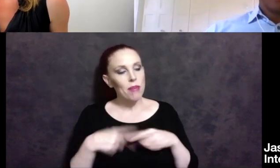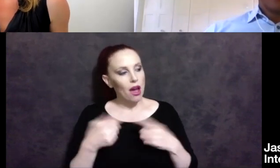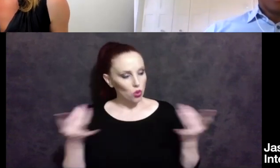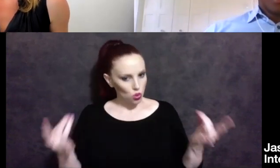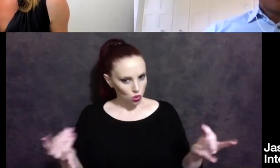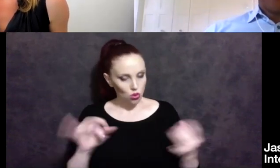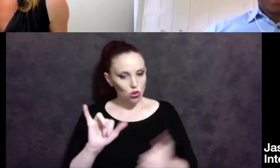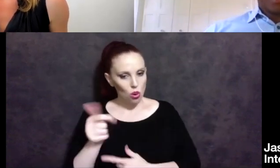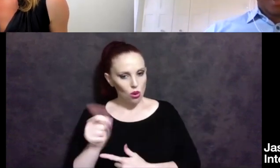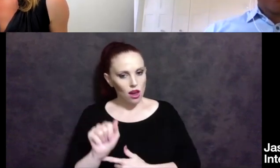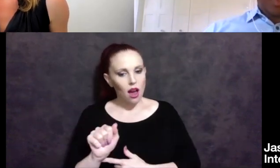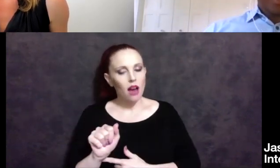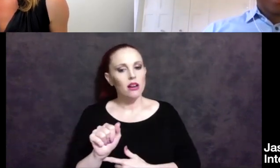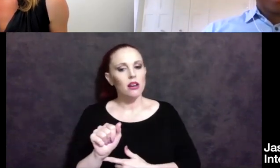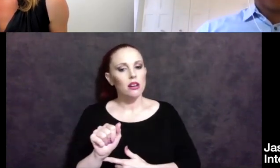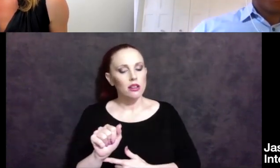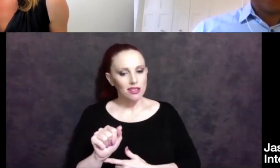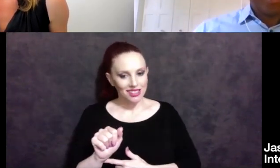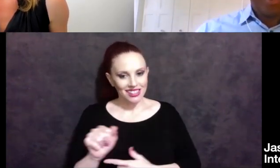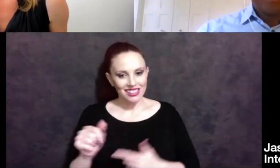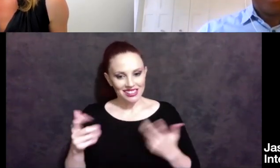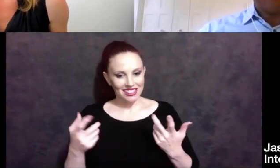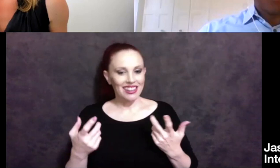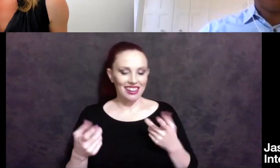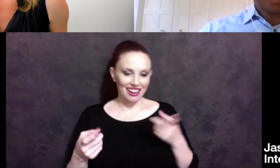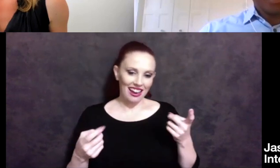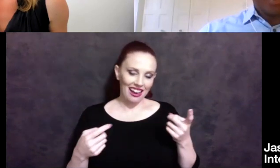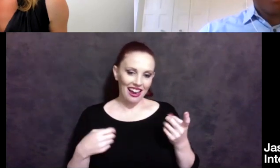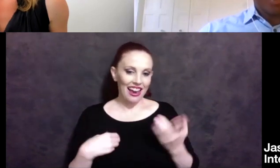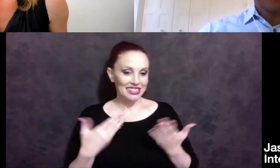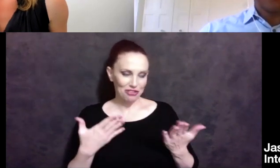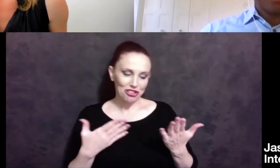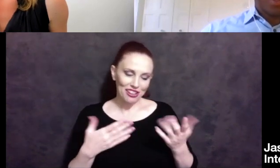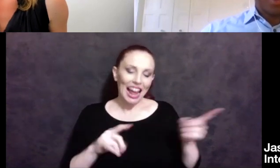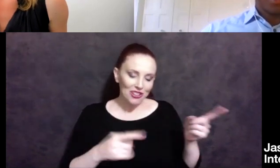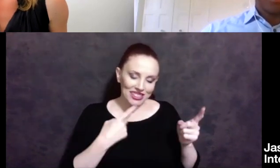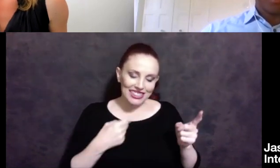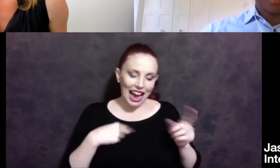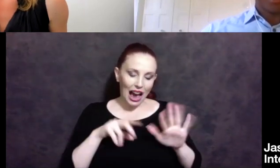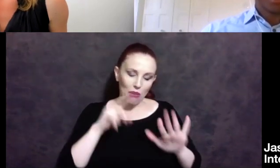for me, like as Melinda suggested, I went deeply into doing that and actually got a